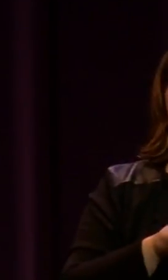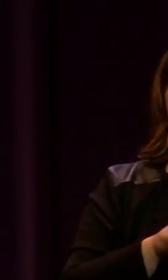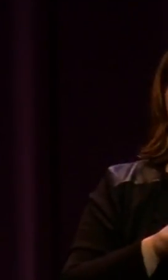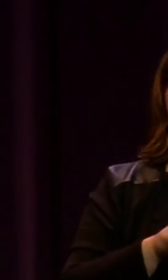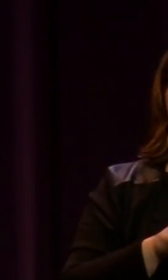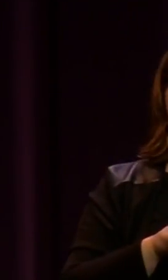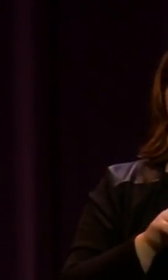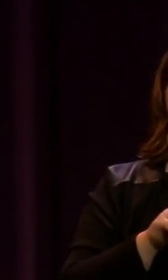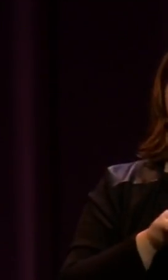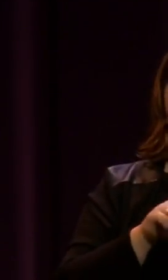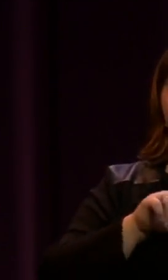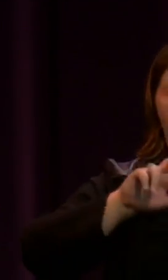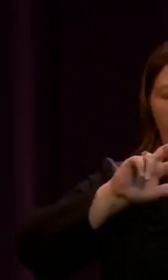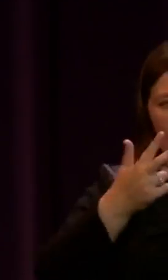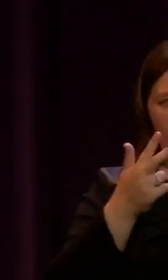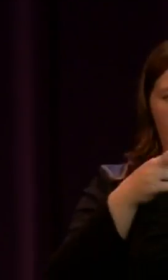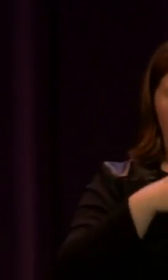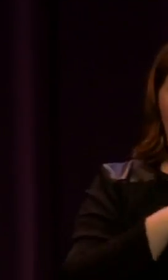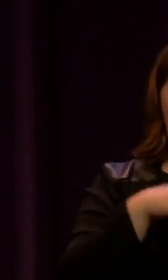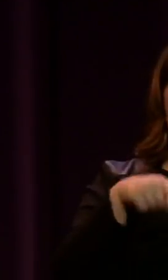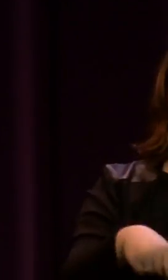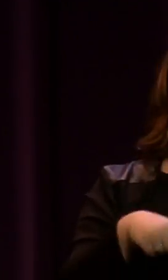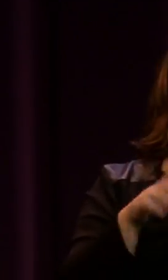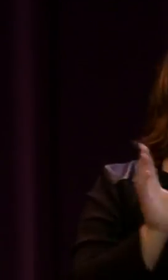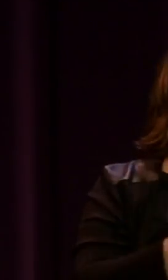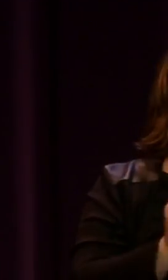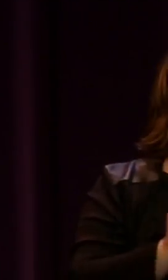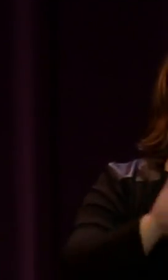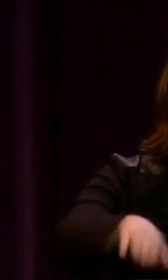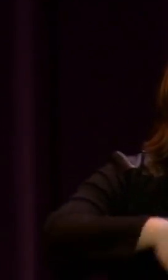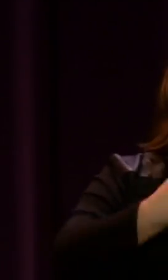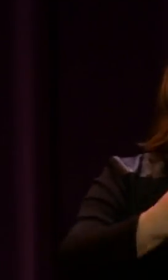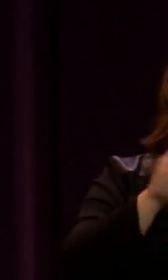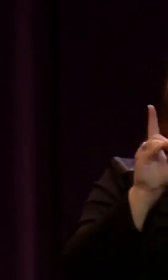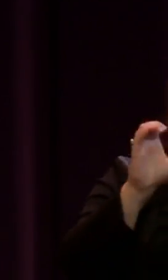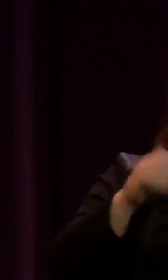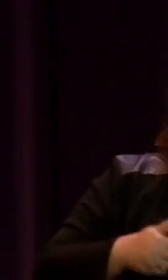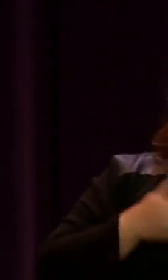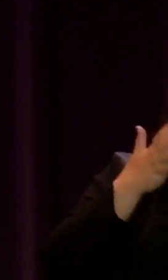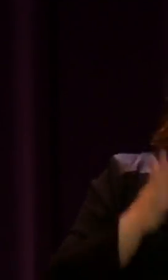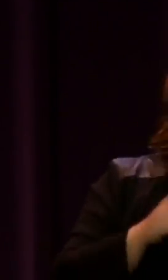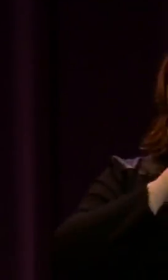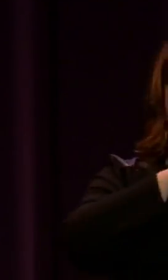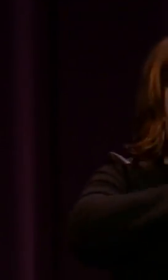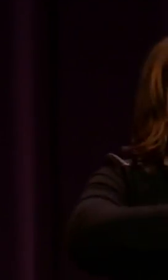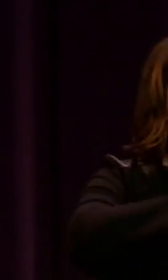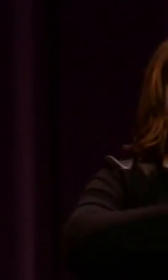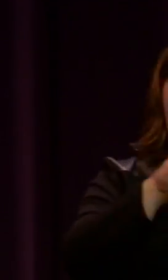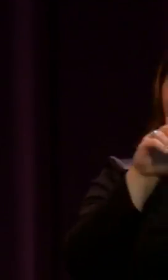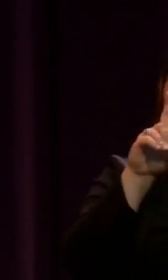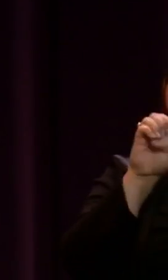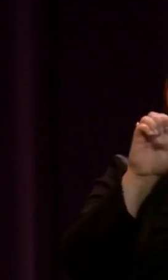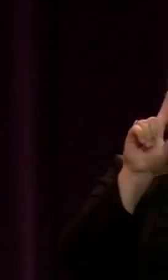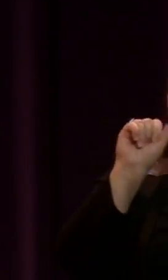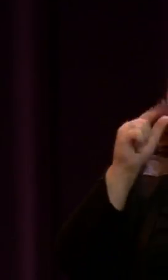CONVENTION IS THAT ALL RESIDENTS OF THE DISTRICT OF COLUMBIA ARE DEEMED TO BE DELEGATES. ALL OF YOU ARE DELEGATES OF THE CONVENTION.